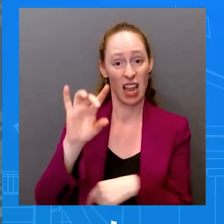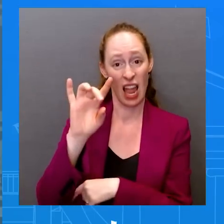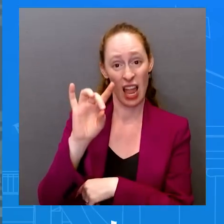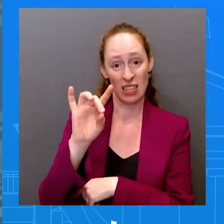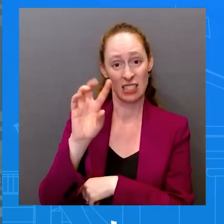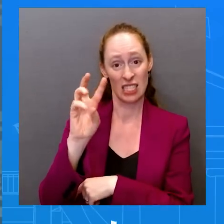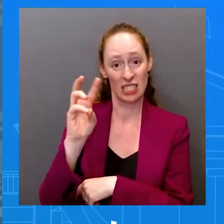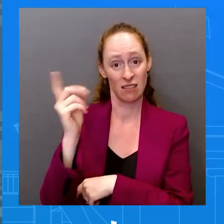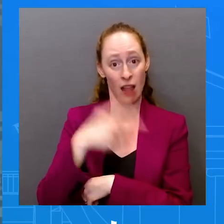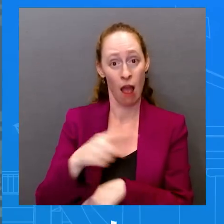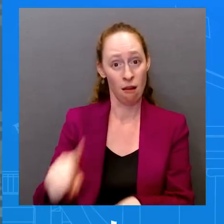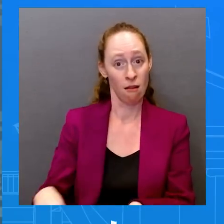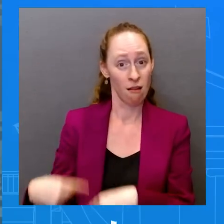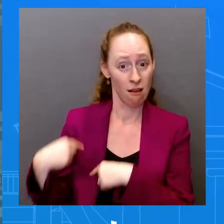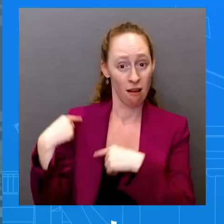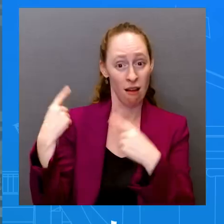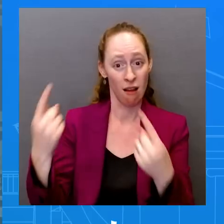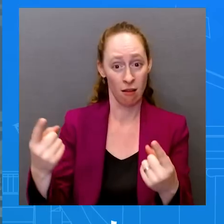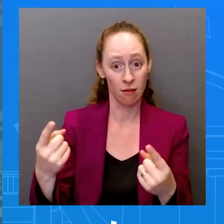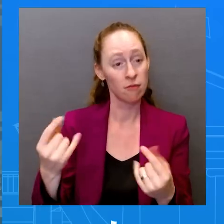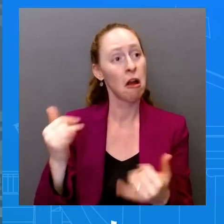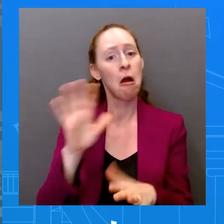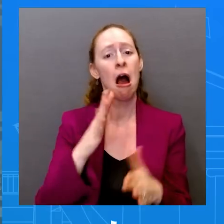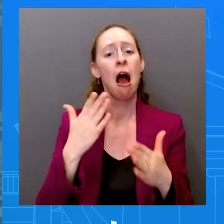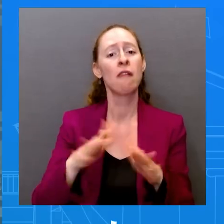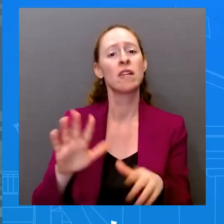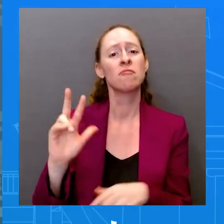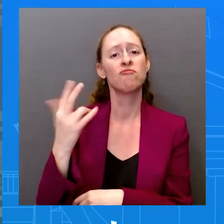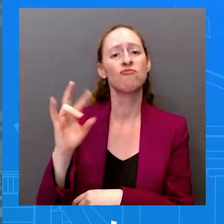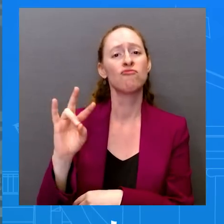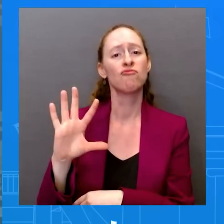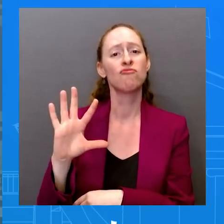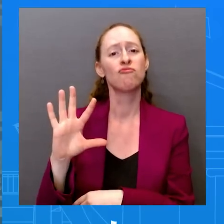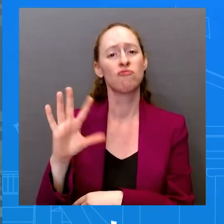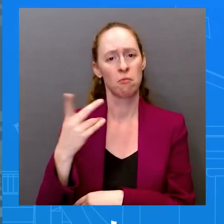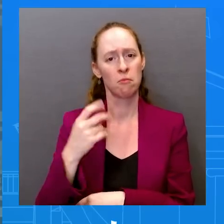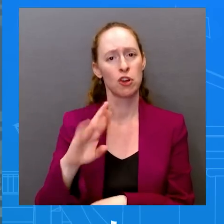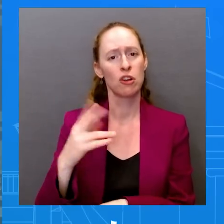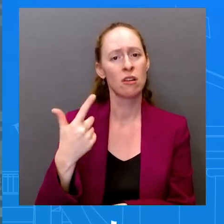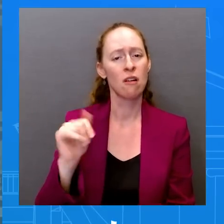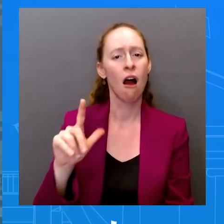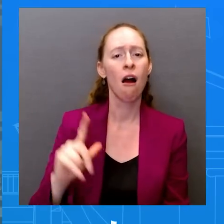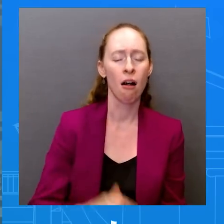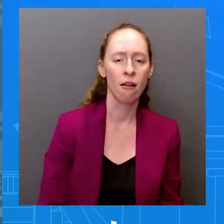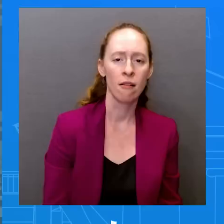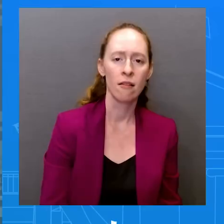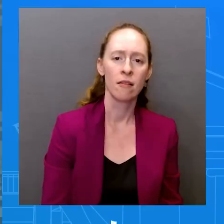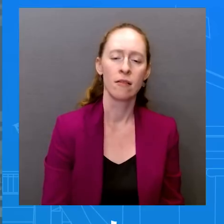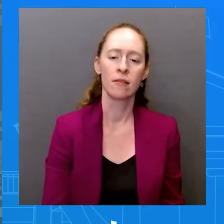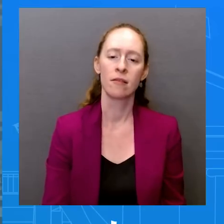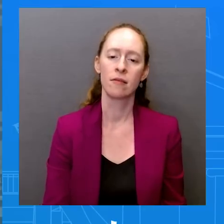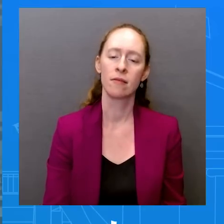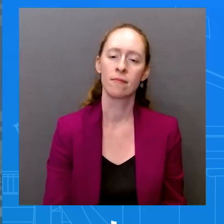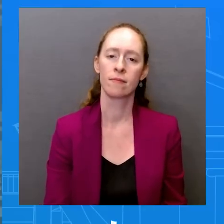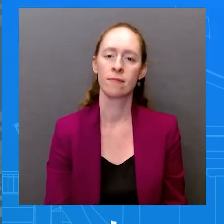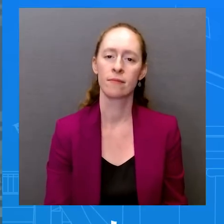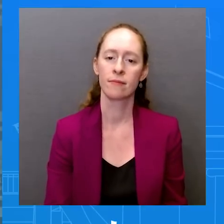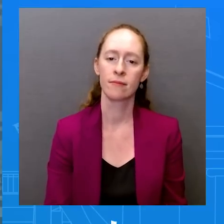And so, we've done the work to do that. What we see this will help us do is ensure long-term clean energy supply for this country.